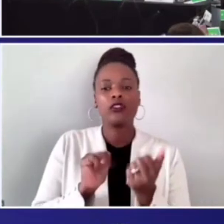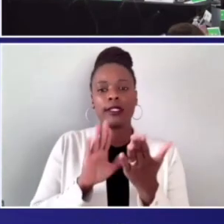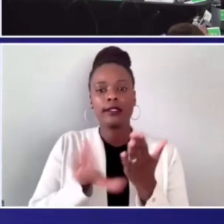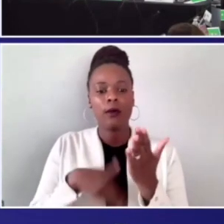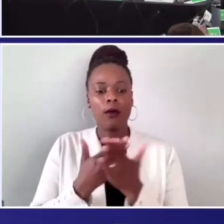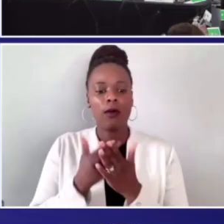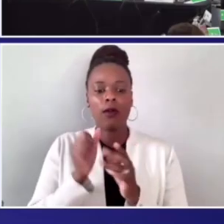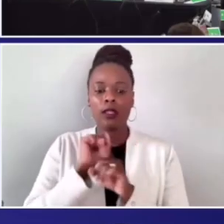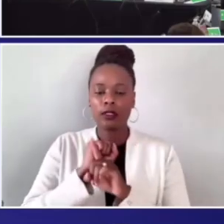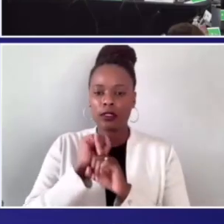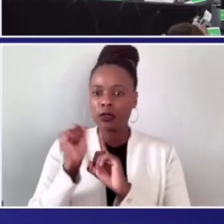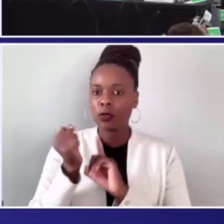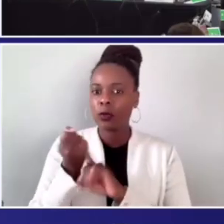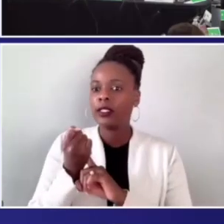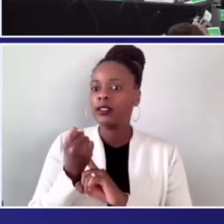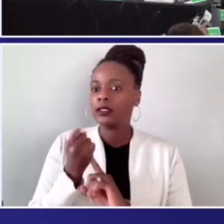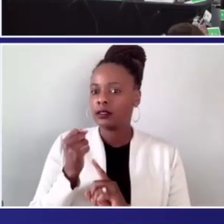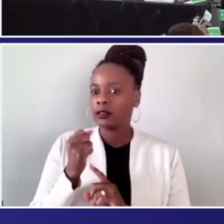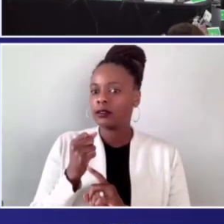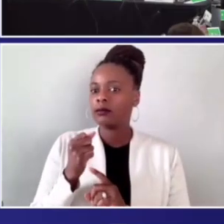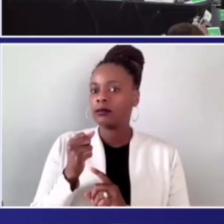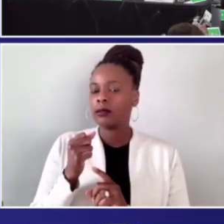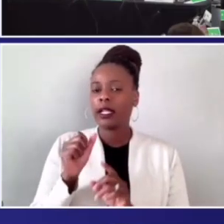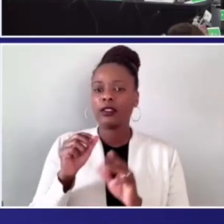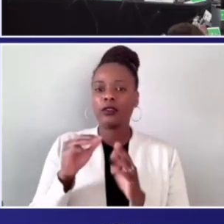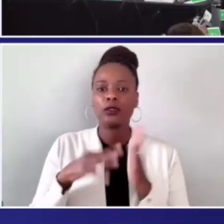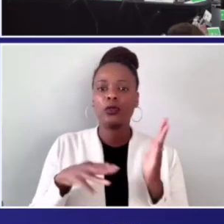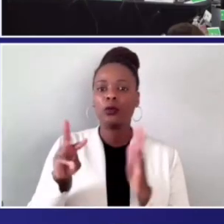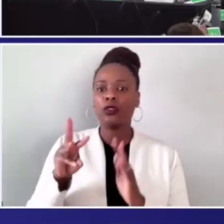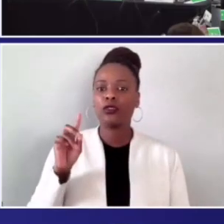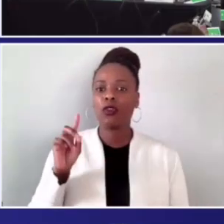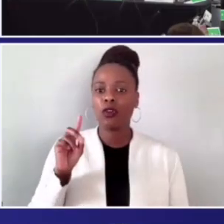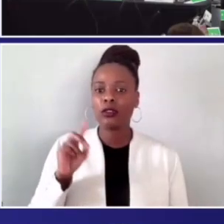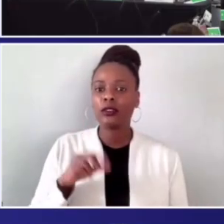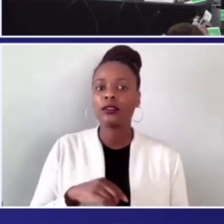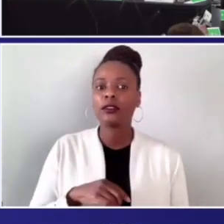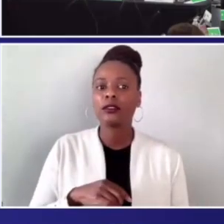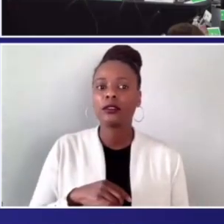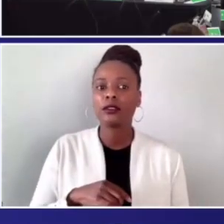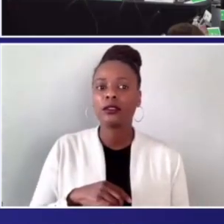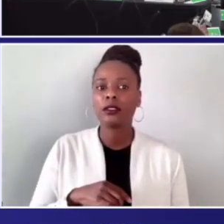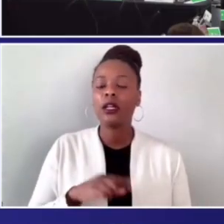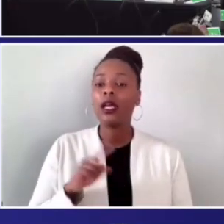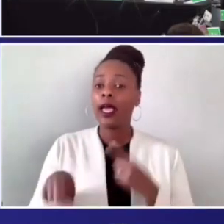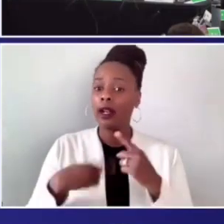when a student withdraws and when they're, they're still considered to be enrolled,